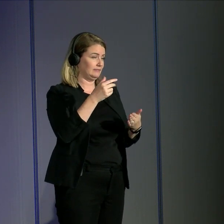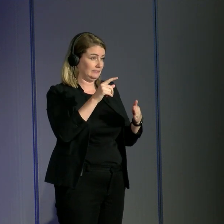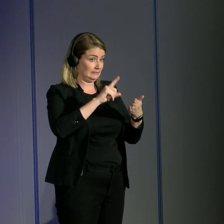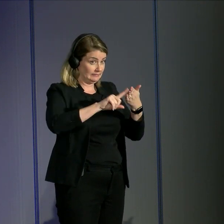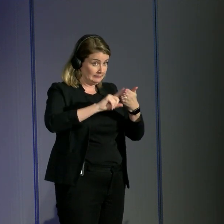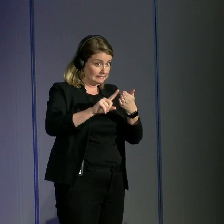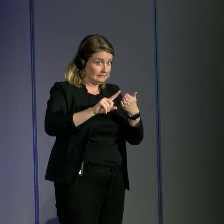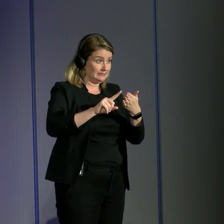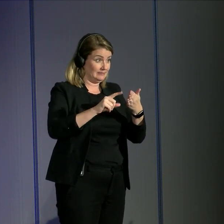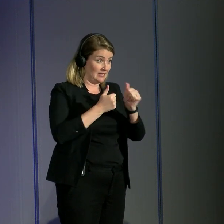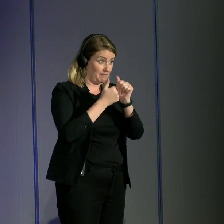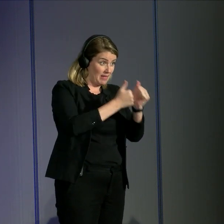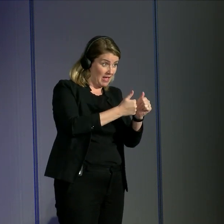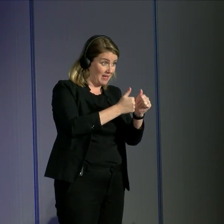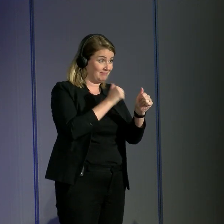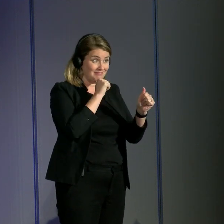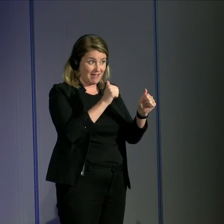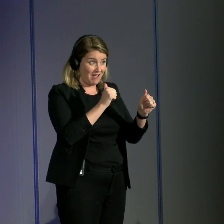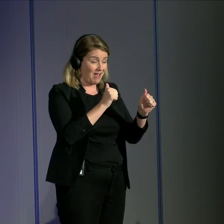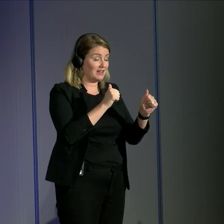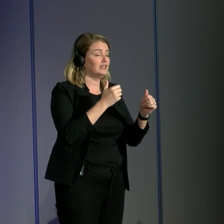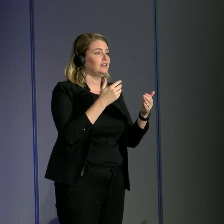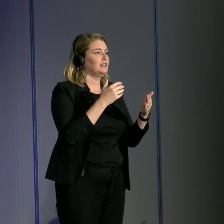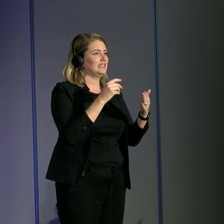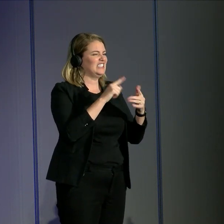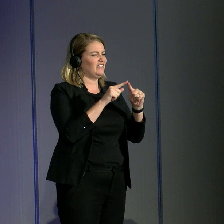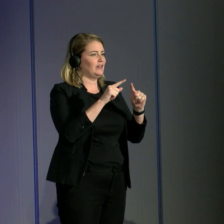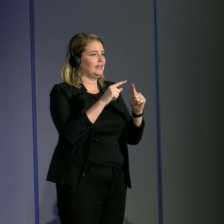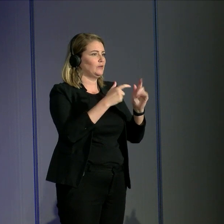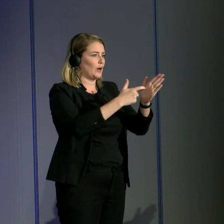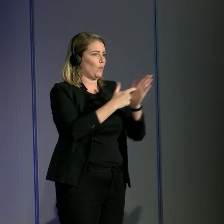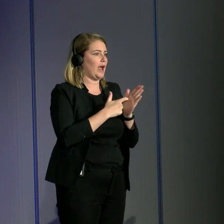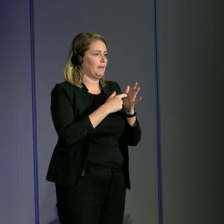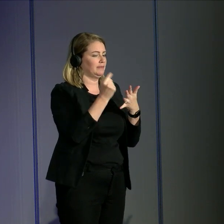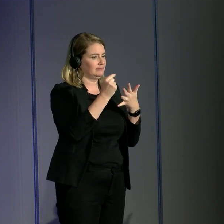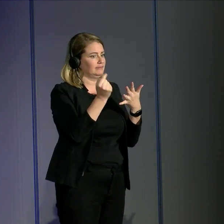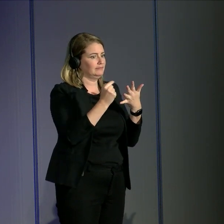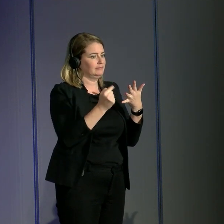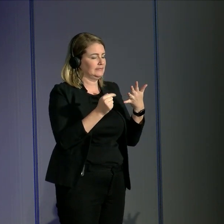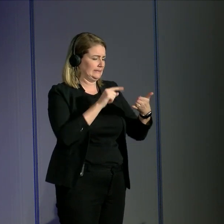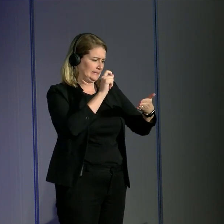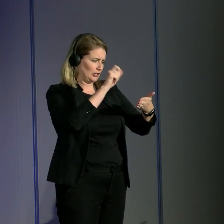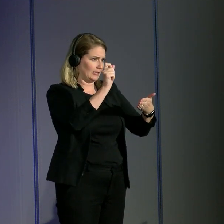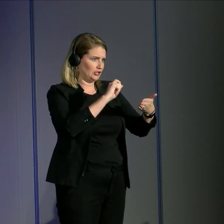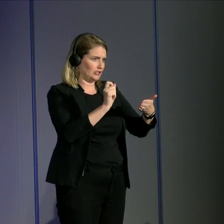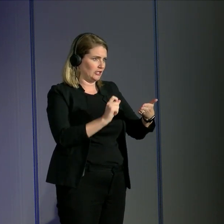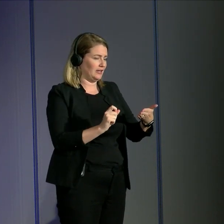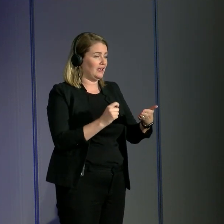you would be testing against all various WCAG criteria and we say expert, because it requires